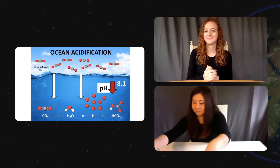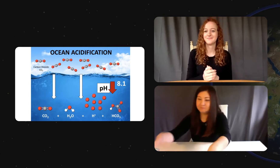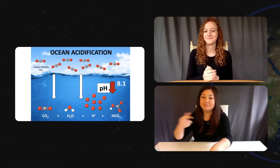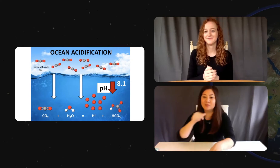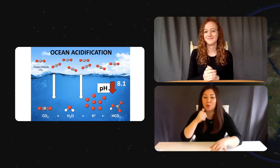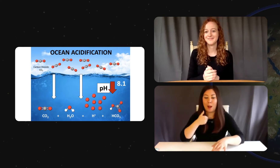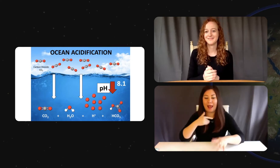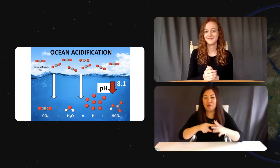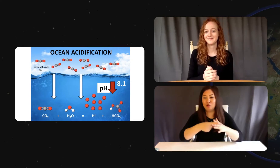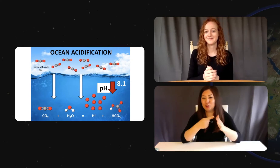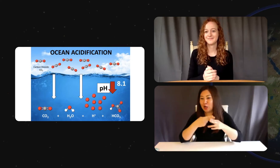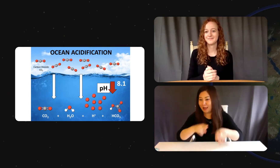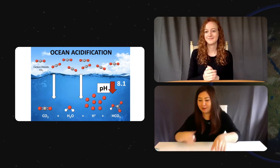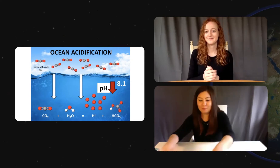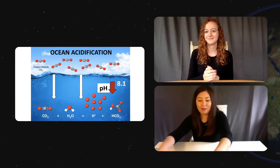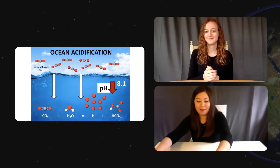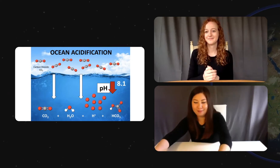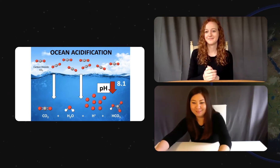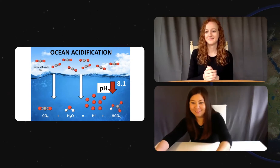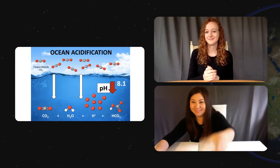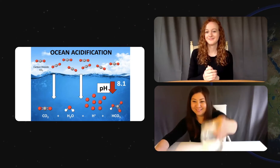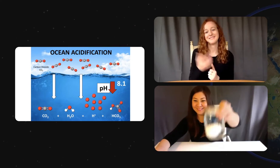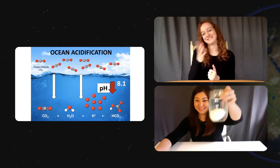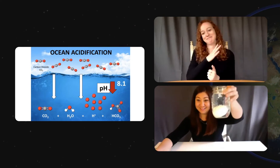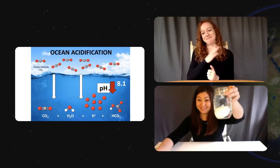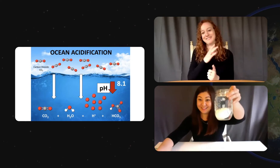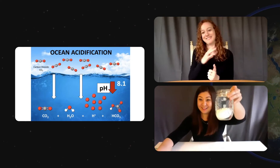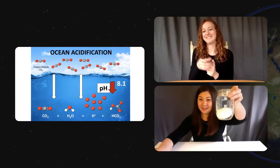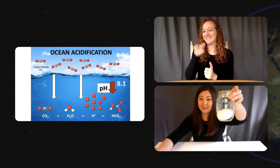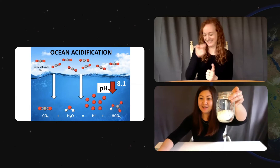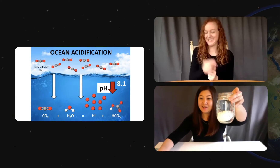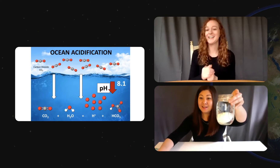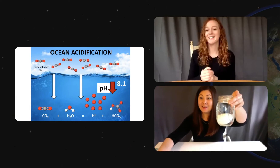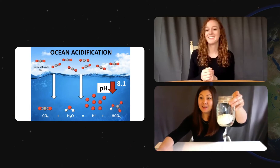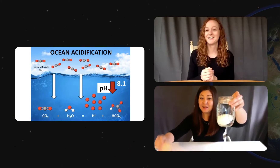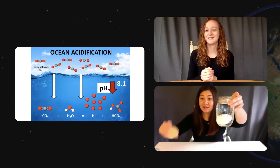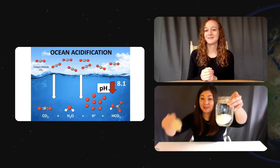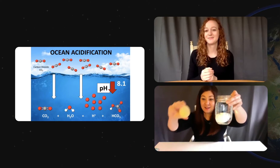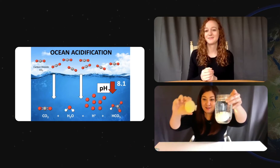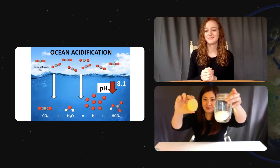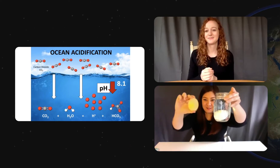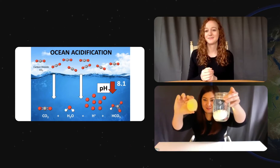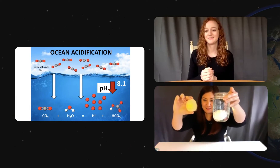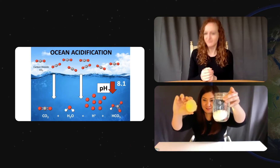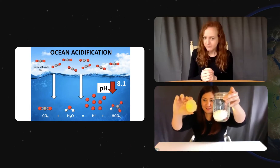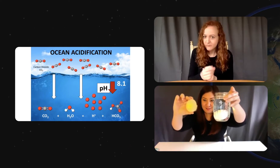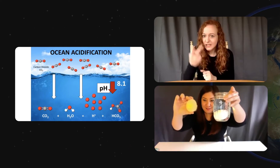I don't have my original egg, but here's one, and here's the other.